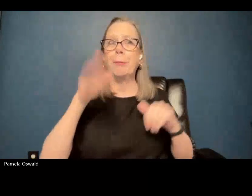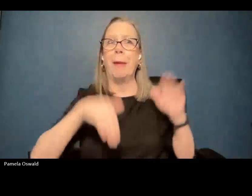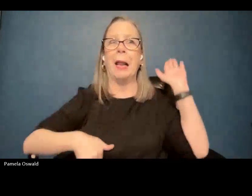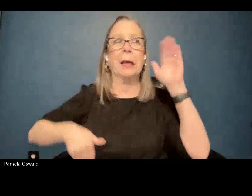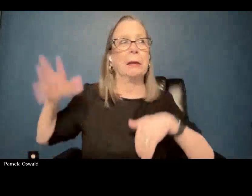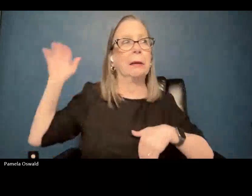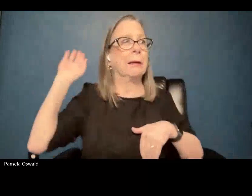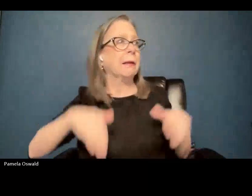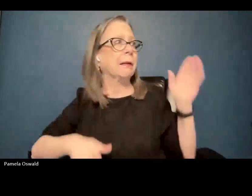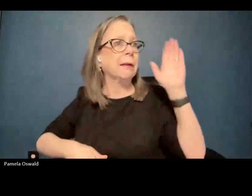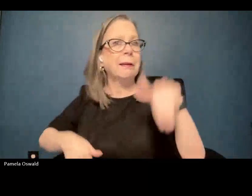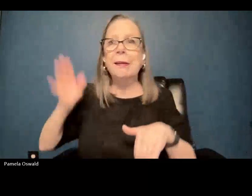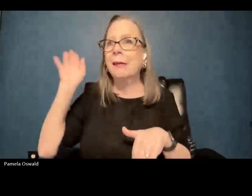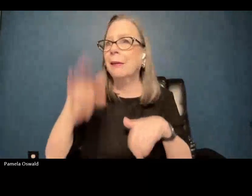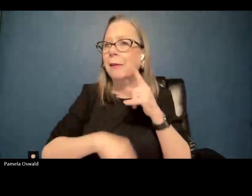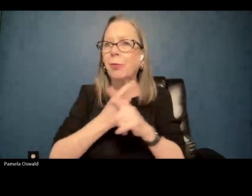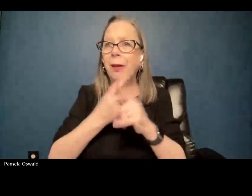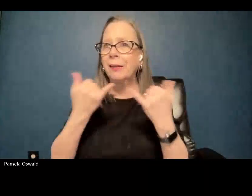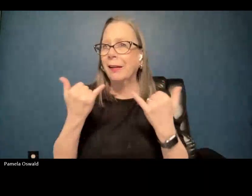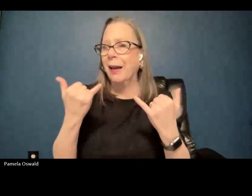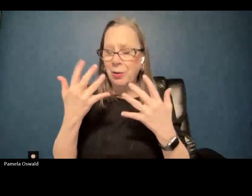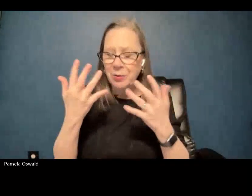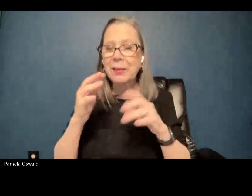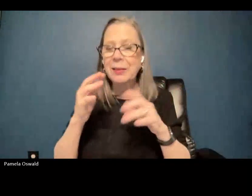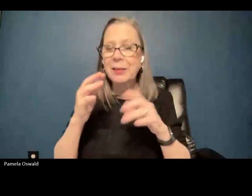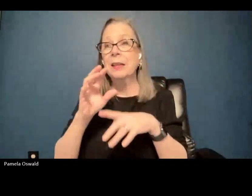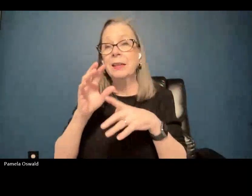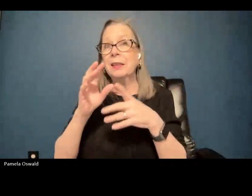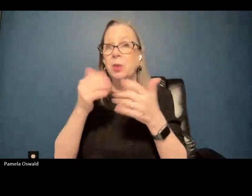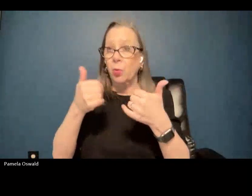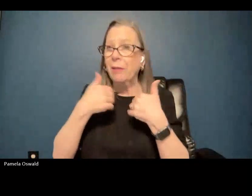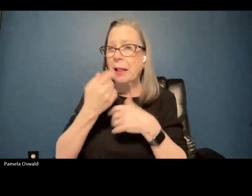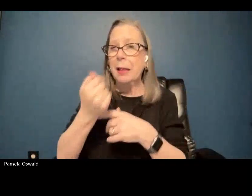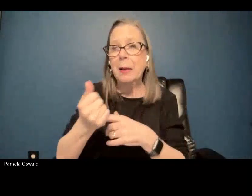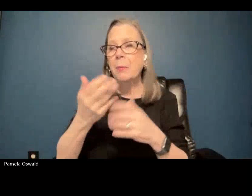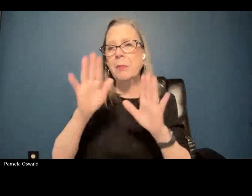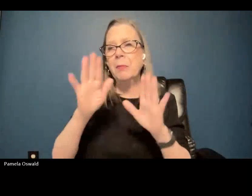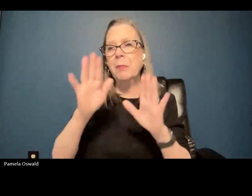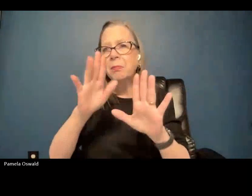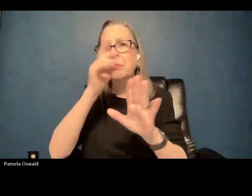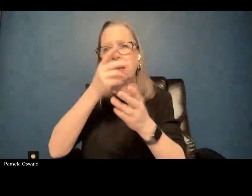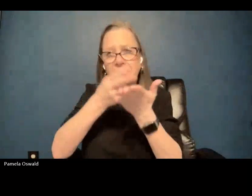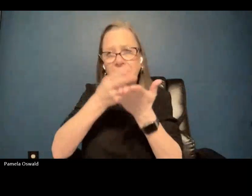So we have a little bit, but, you know, certainly not not enough. But the other thing, some of the a few other things that we